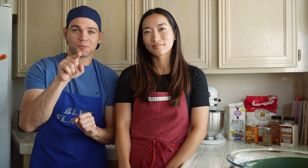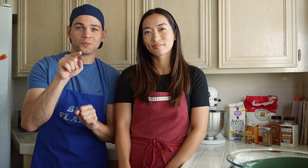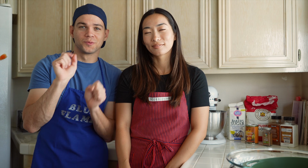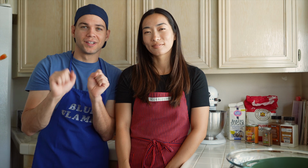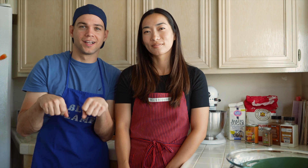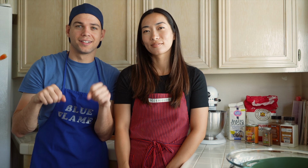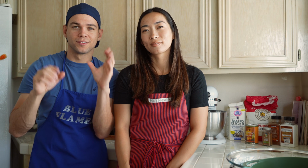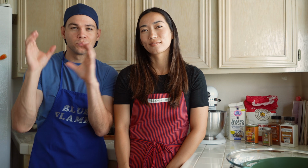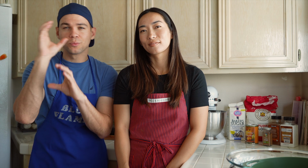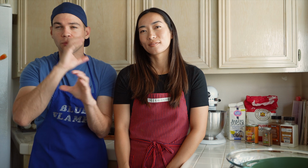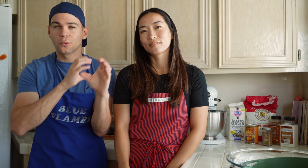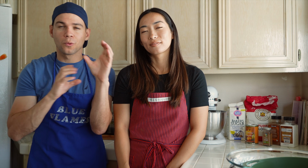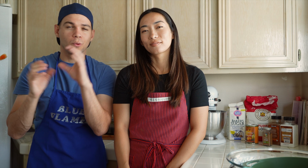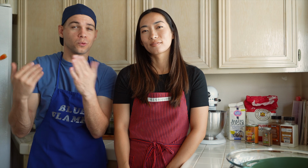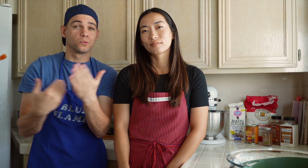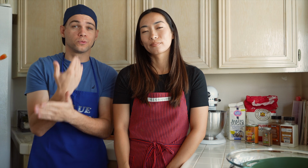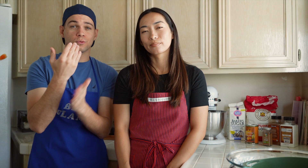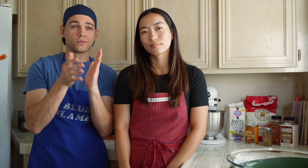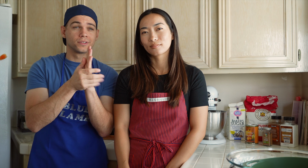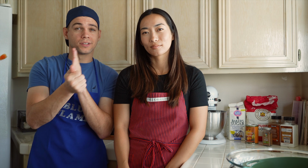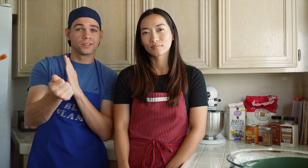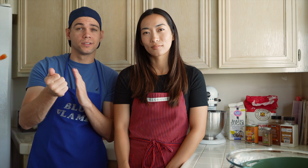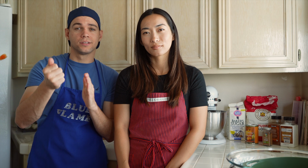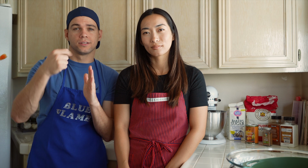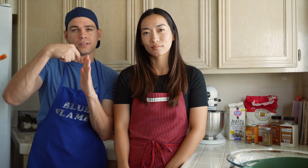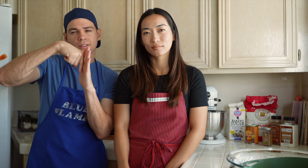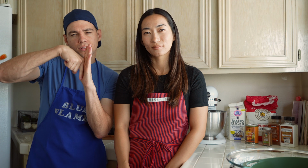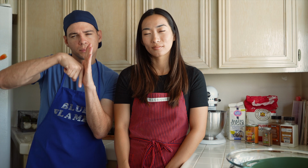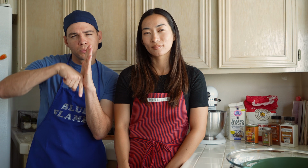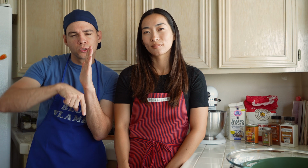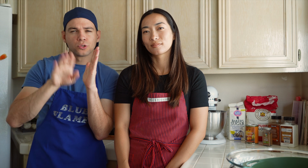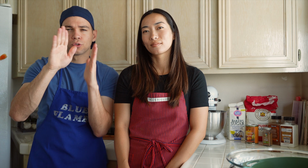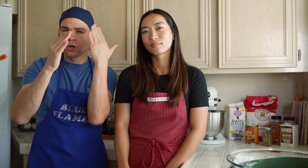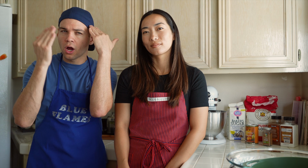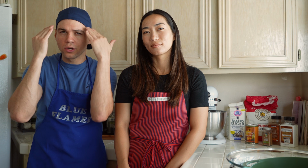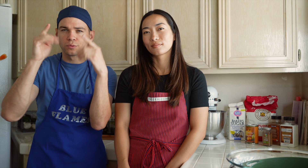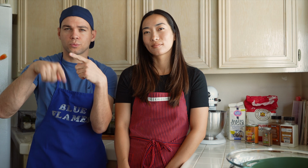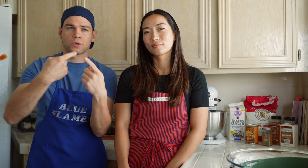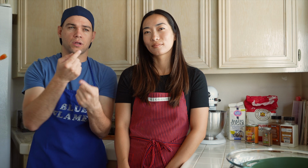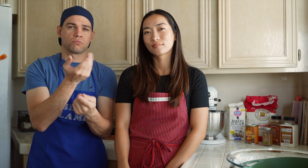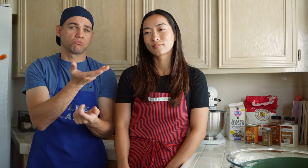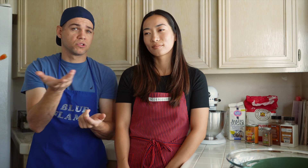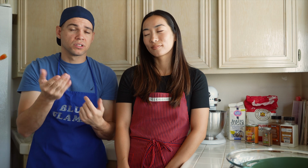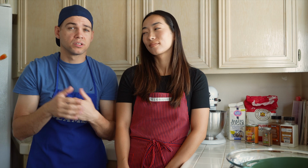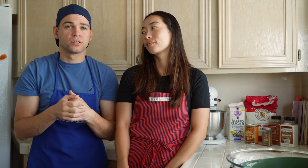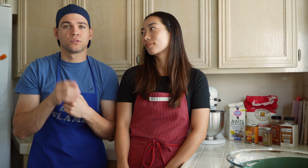R: you can explore new skills, deepen your knowledge about specific things